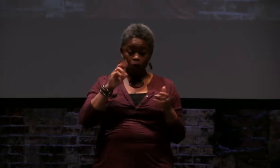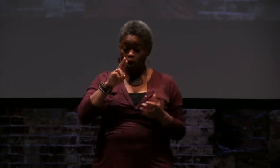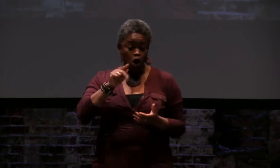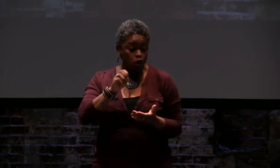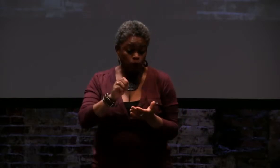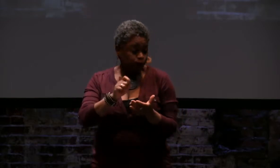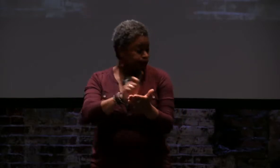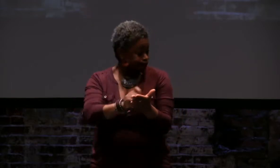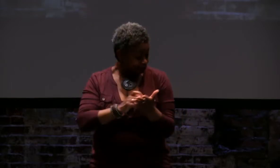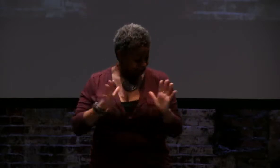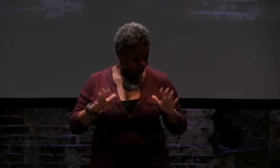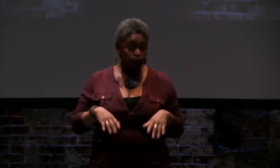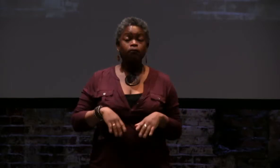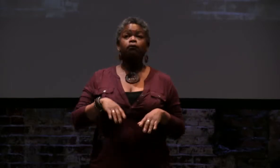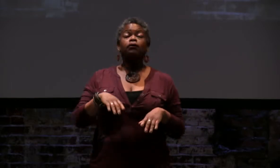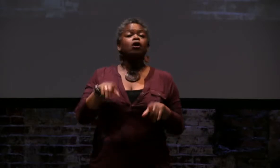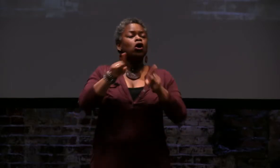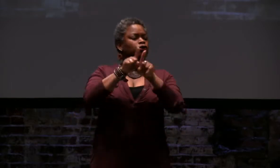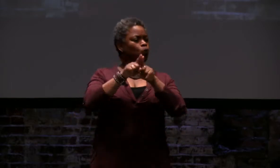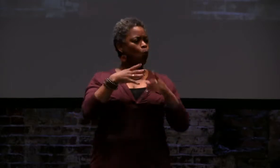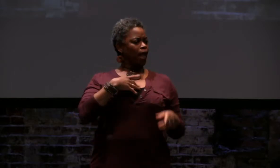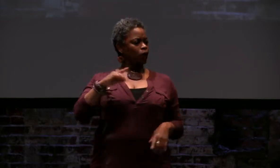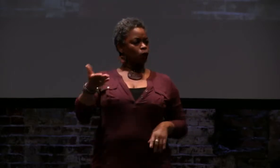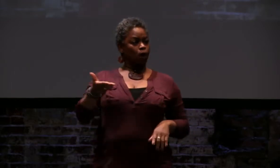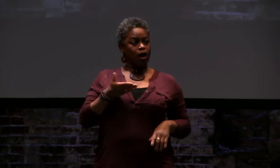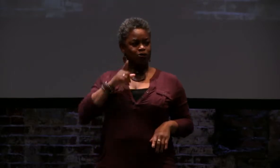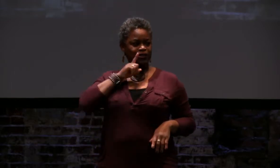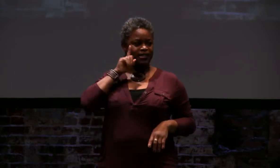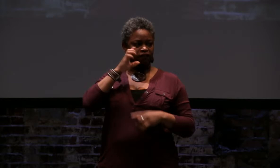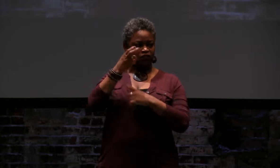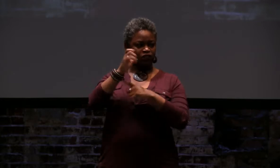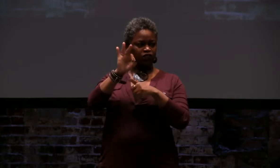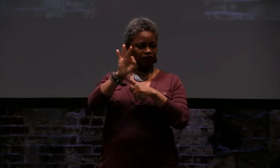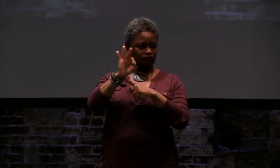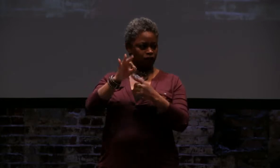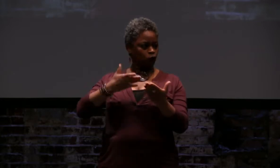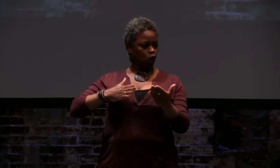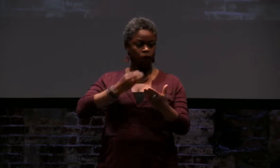with low-tech high touch materials around.